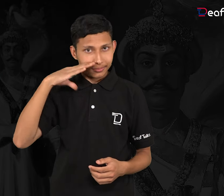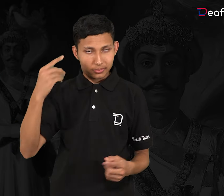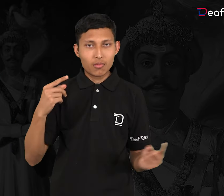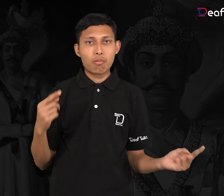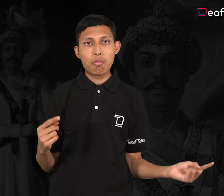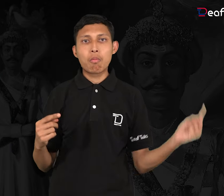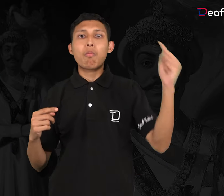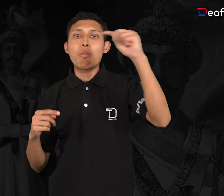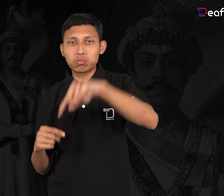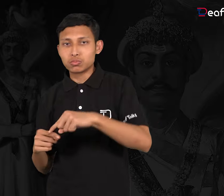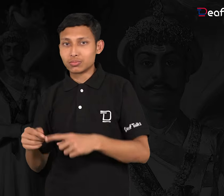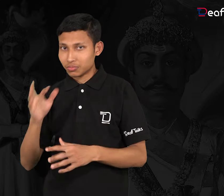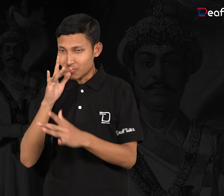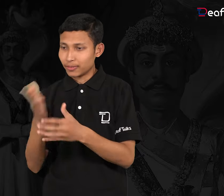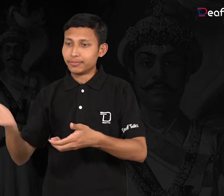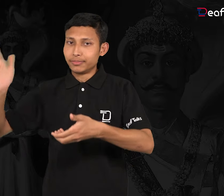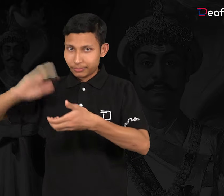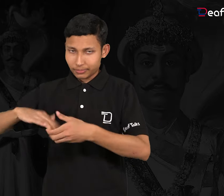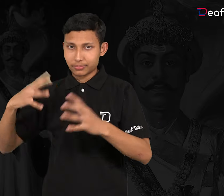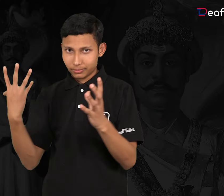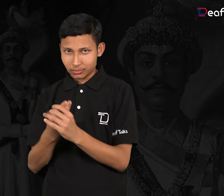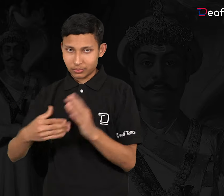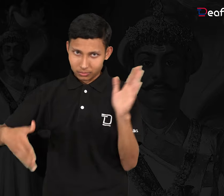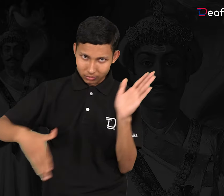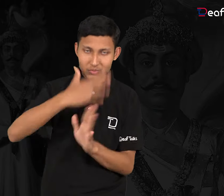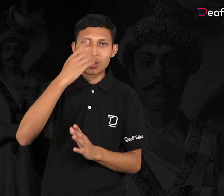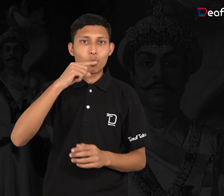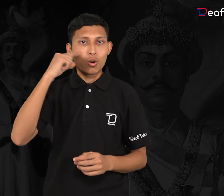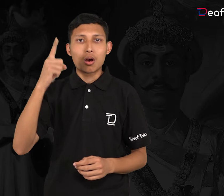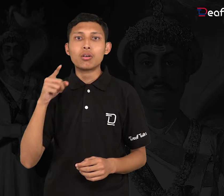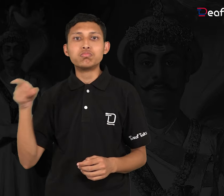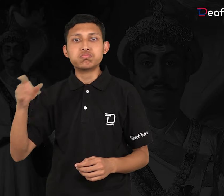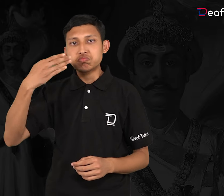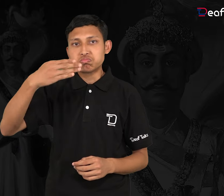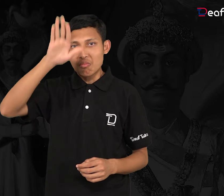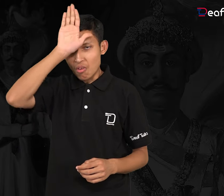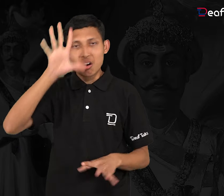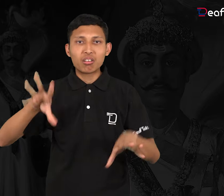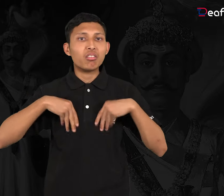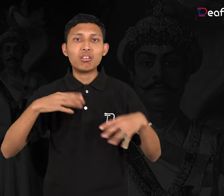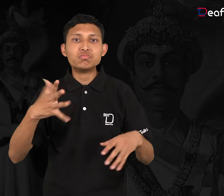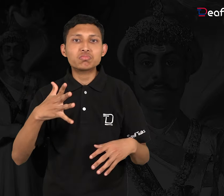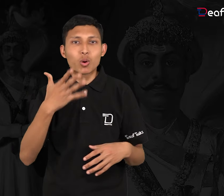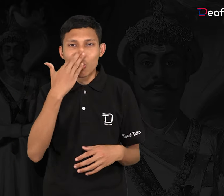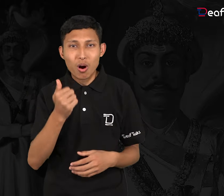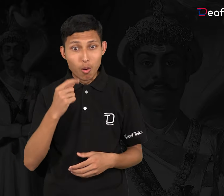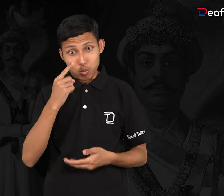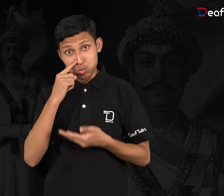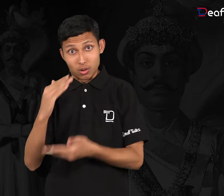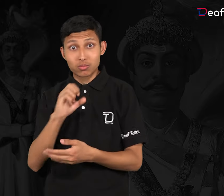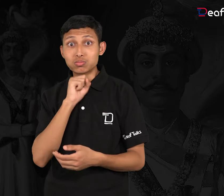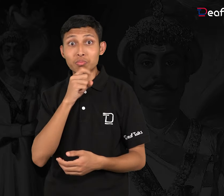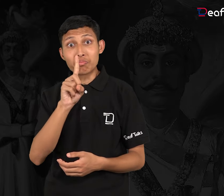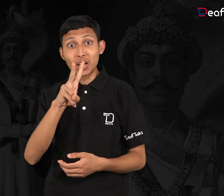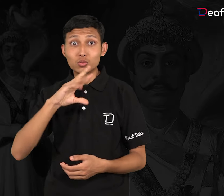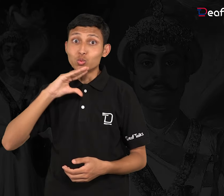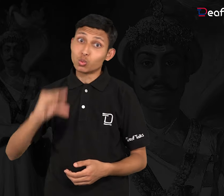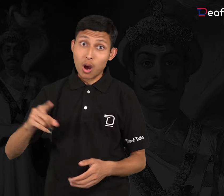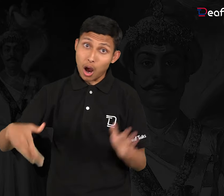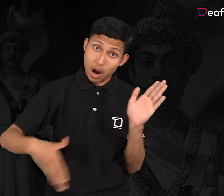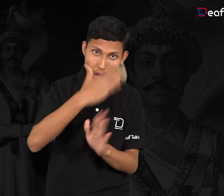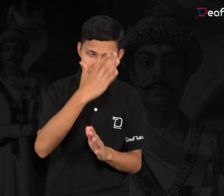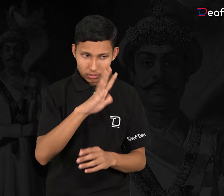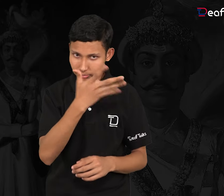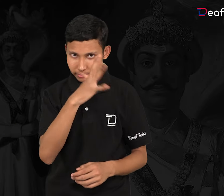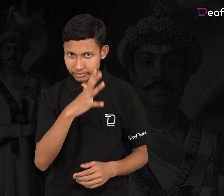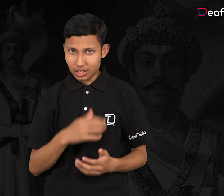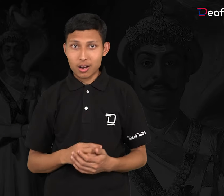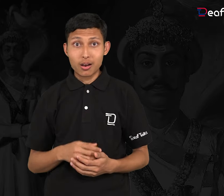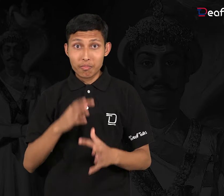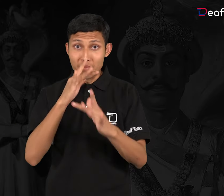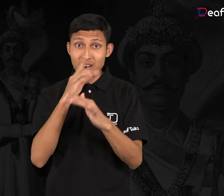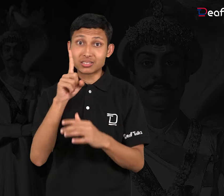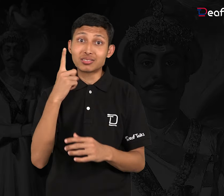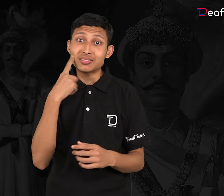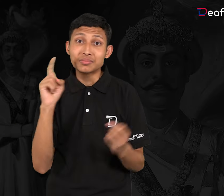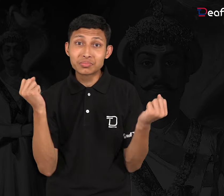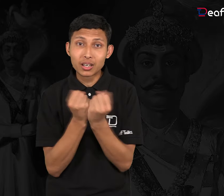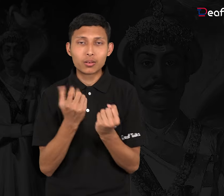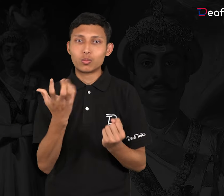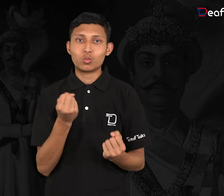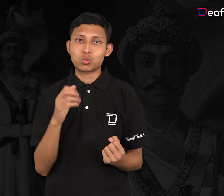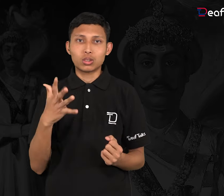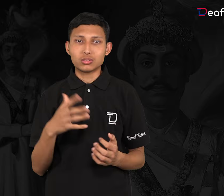HemKarna Sen did not agree to send her daughter away as her daughter was young and according to the custom of Madhesh, it is not allowed to send her away immediately after marriage.